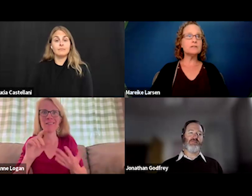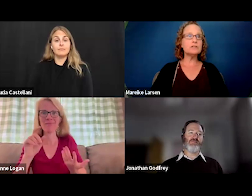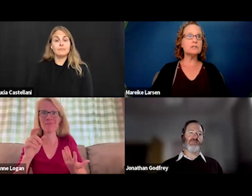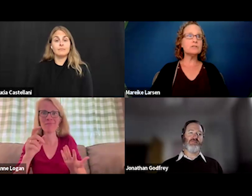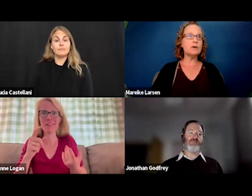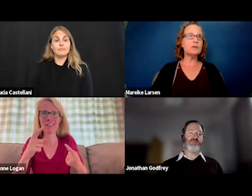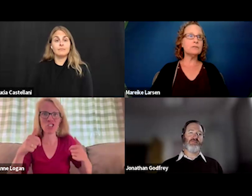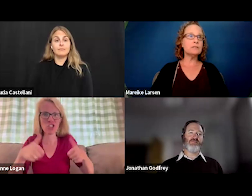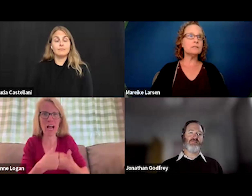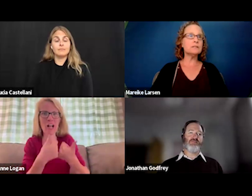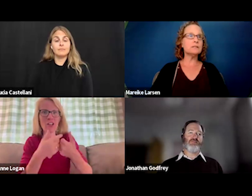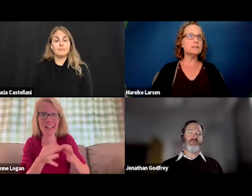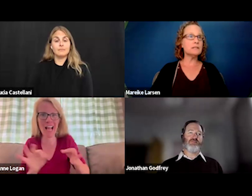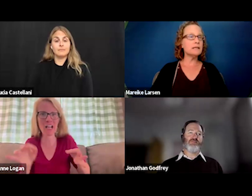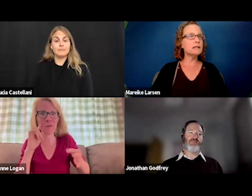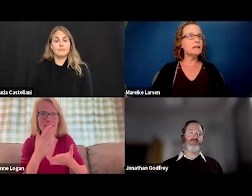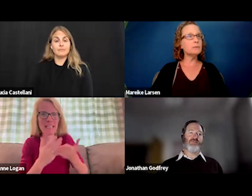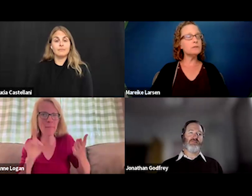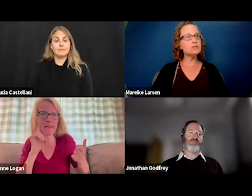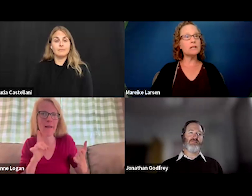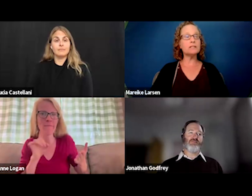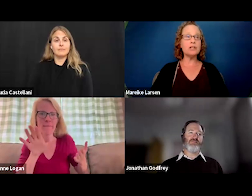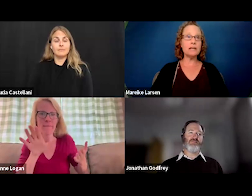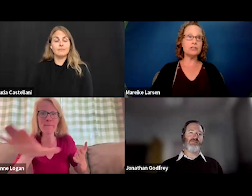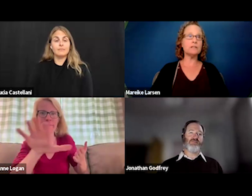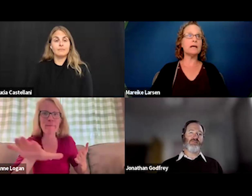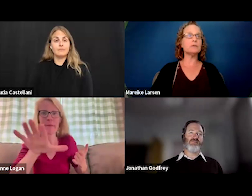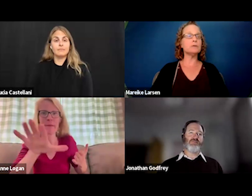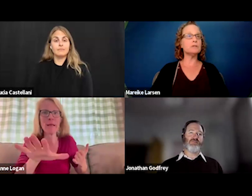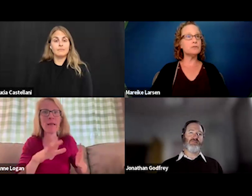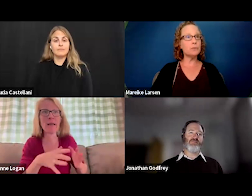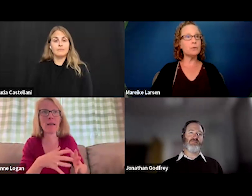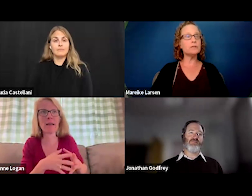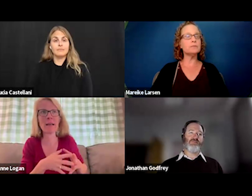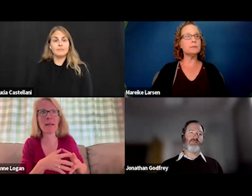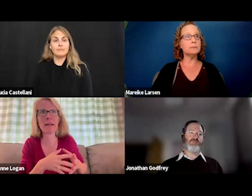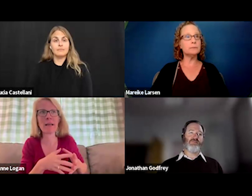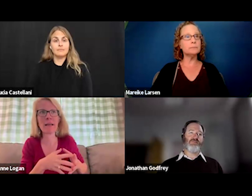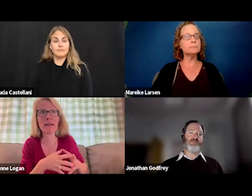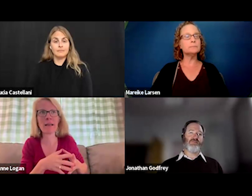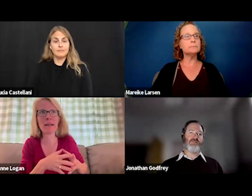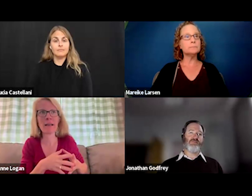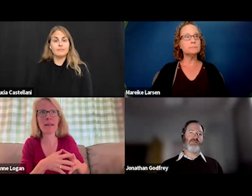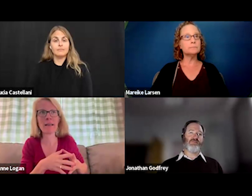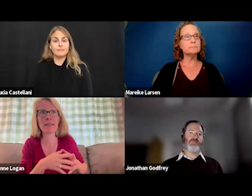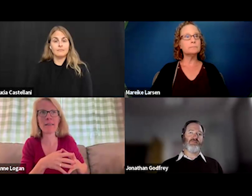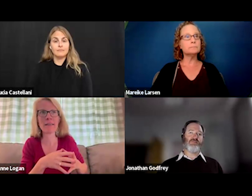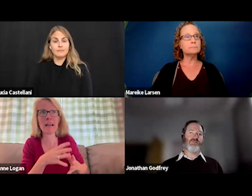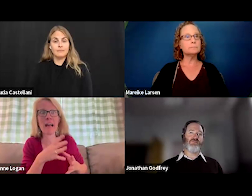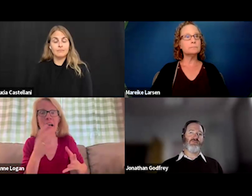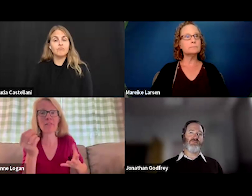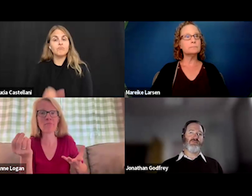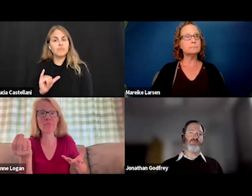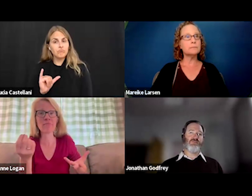English is often a second language and a challenging language for deaf people.